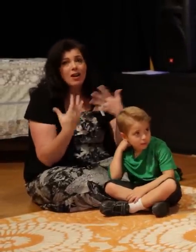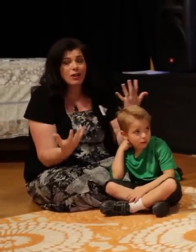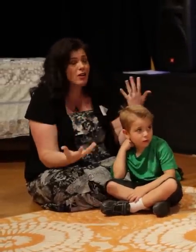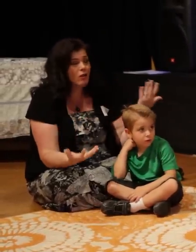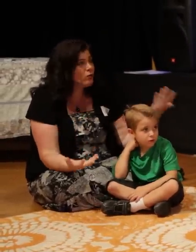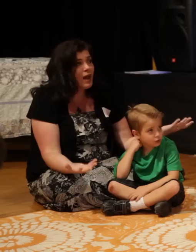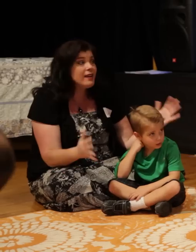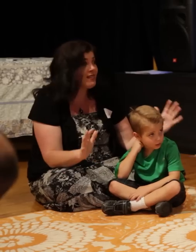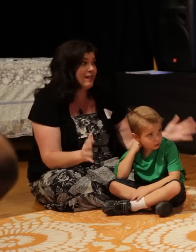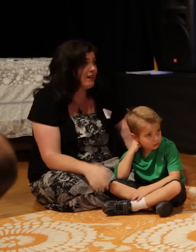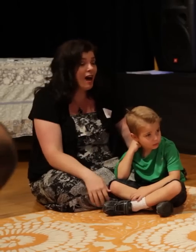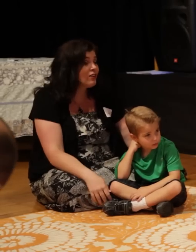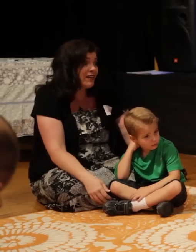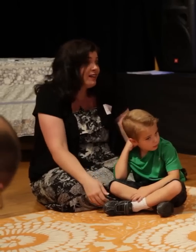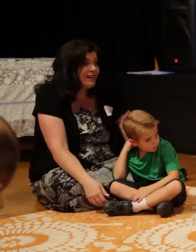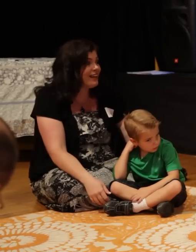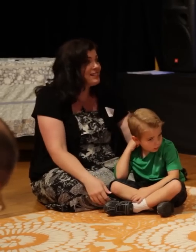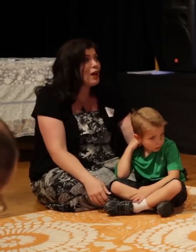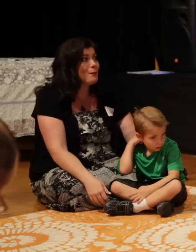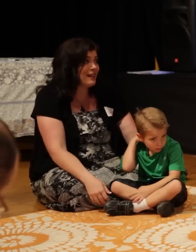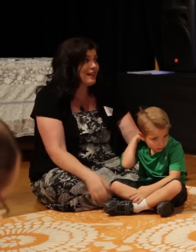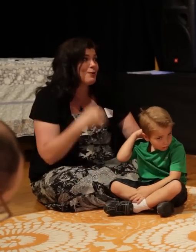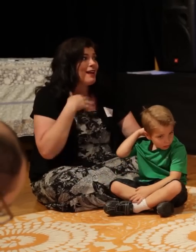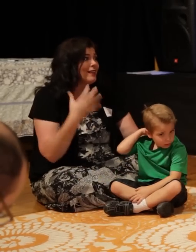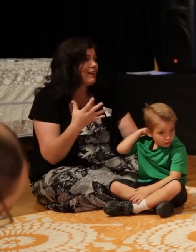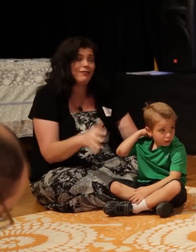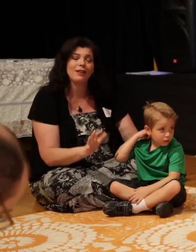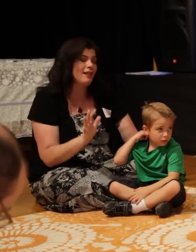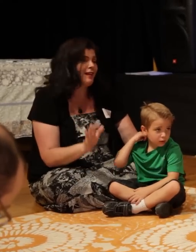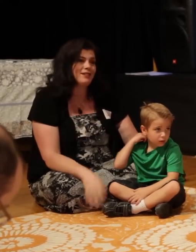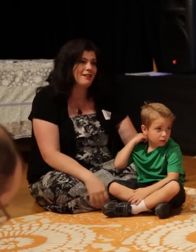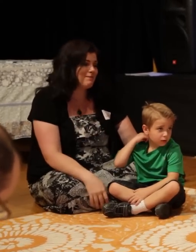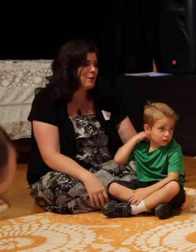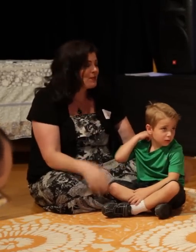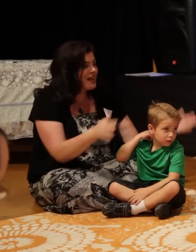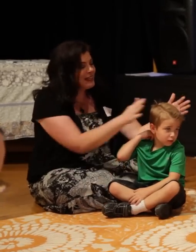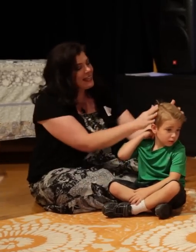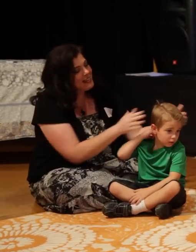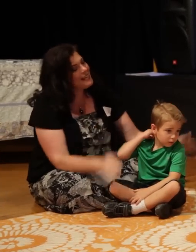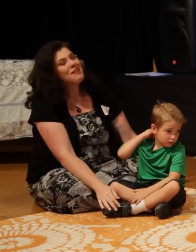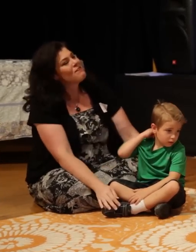when they were anything, hungry they could tell me, and so I love signing. So you're a believer.